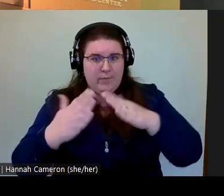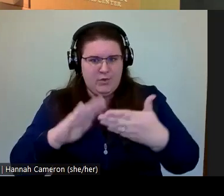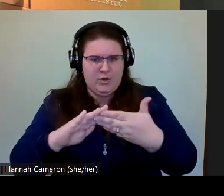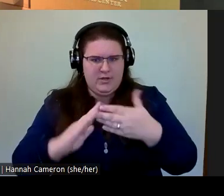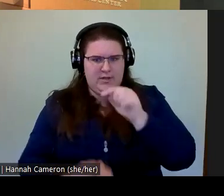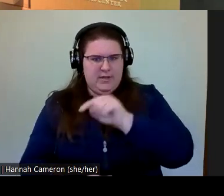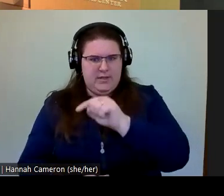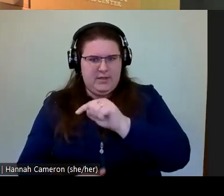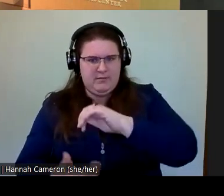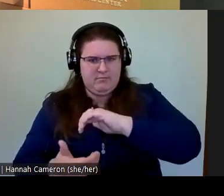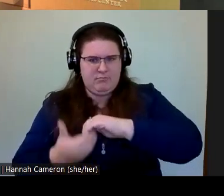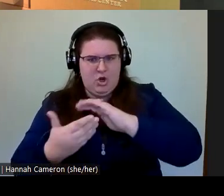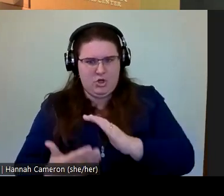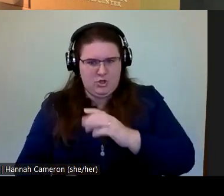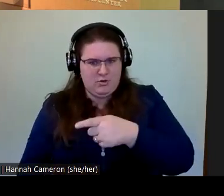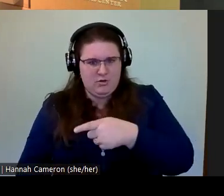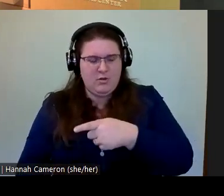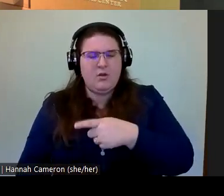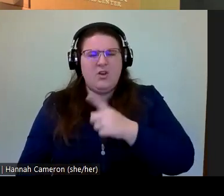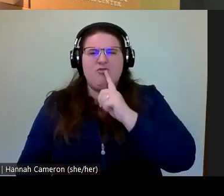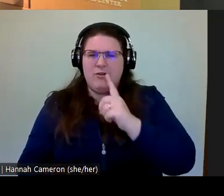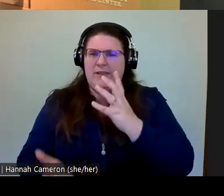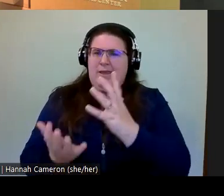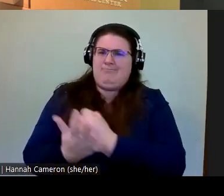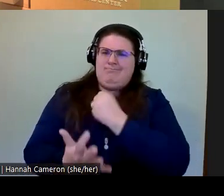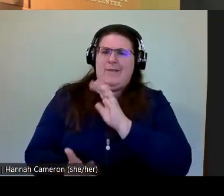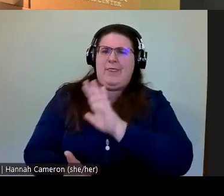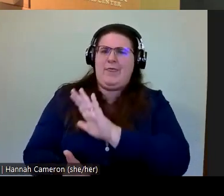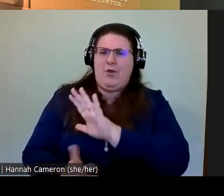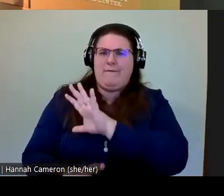we were able to do with collaborative care in the community and get even more people engaged get